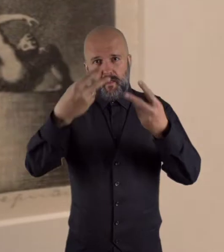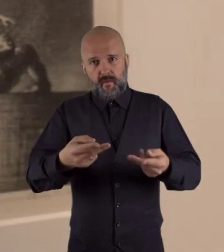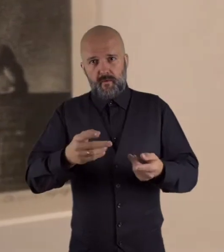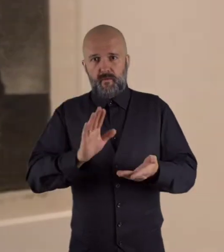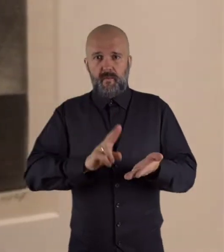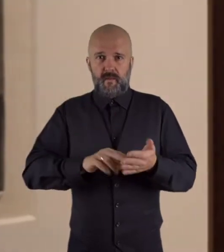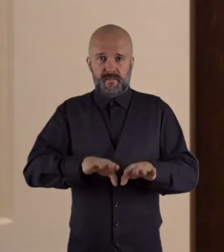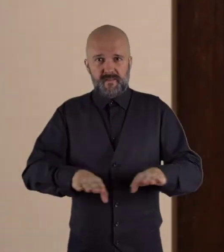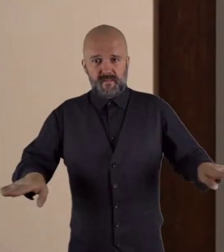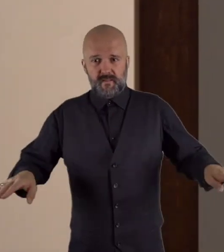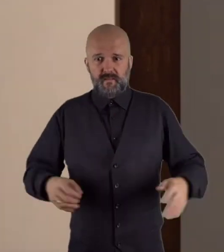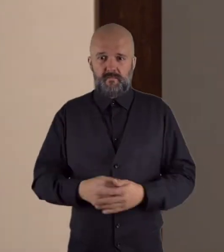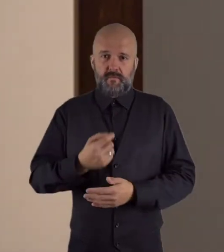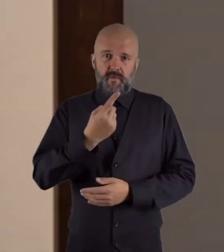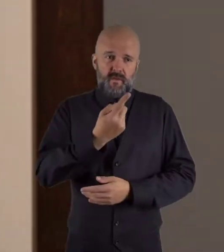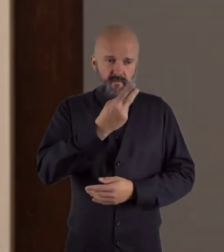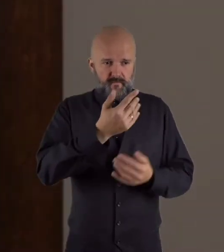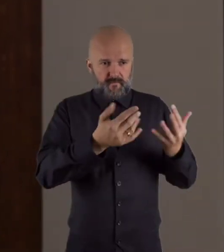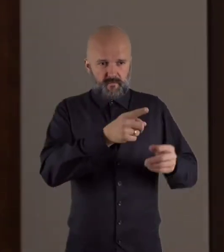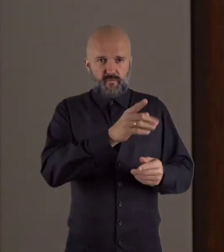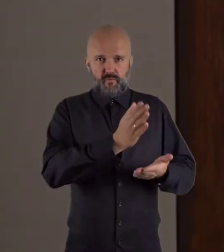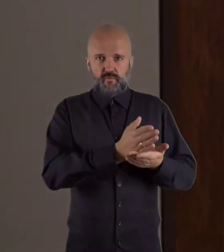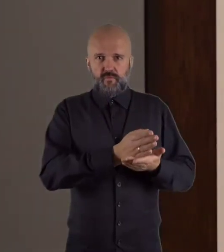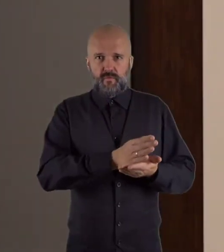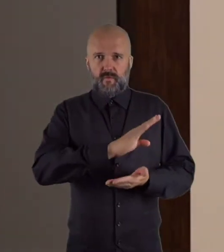One of them gives the impression that she is already dead.